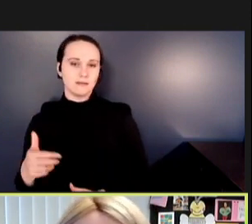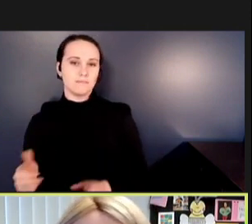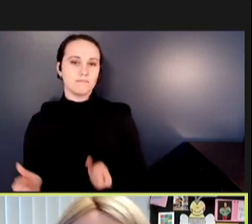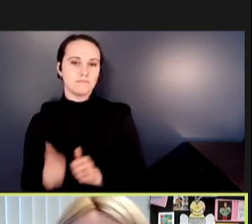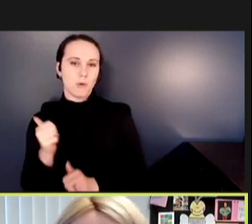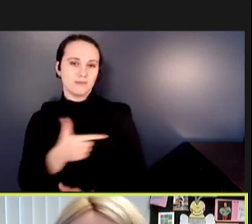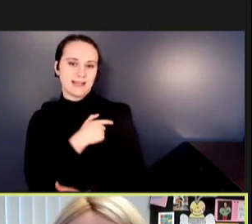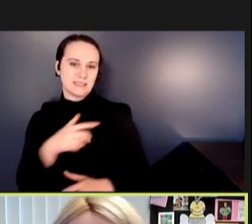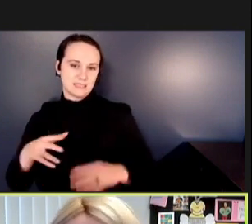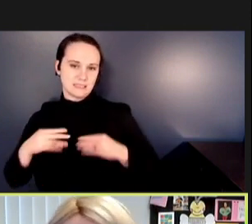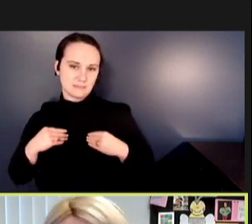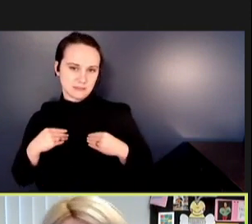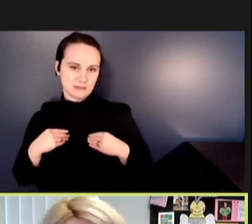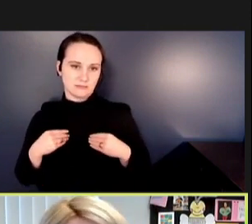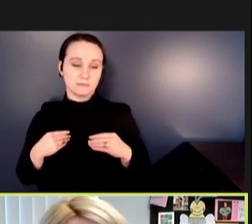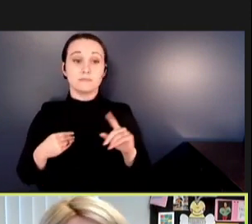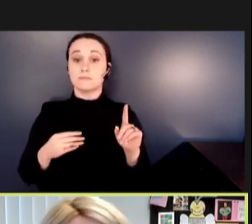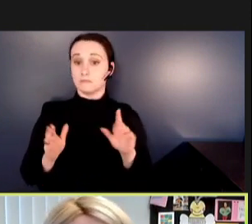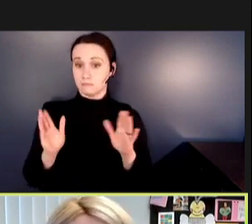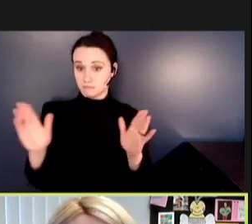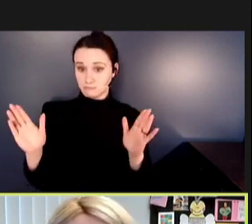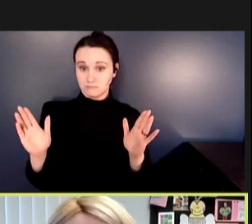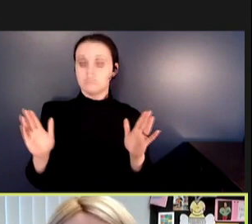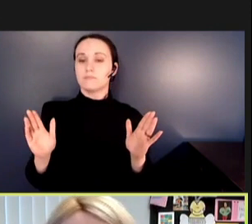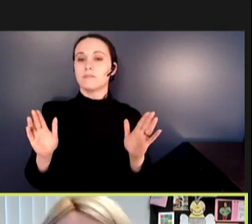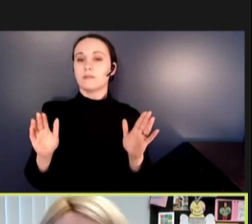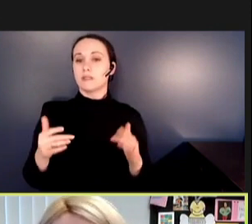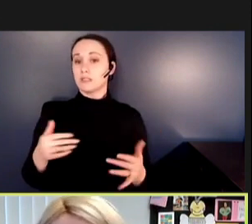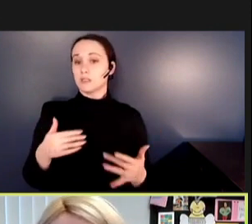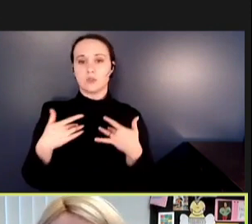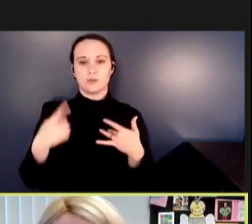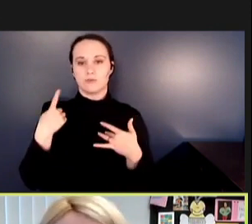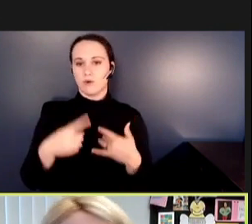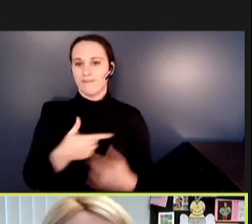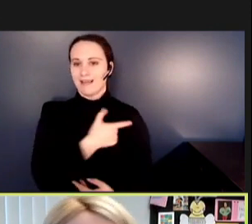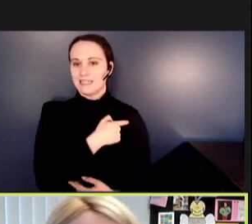So here you can see that concern for vaccine harm during pregnancy was again found to be